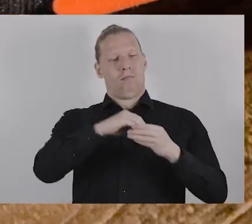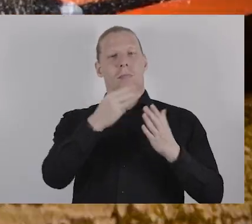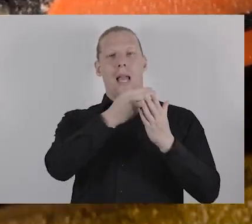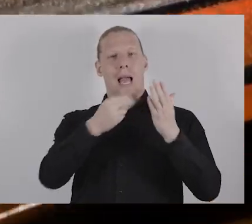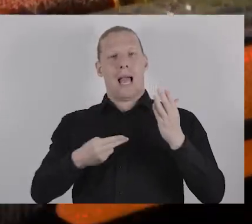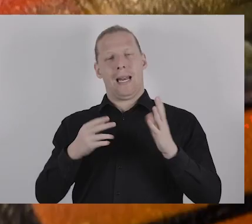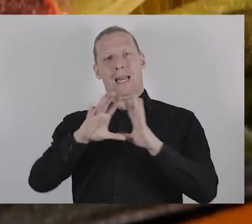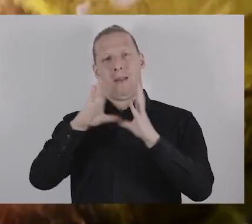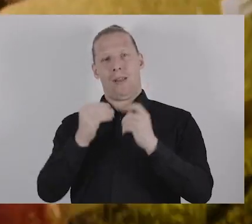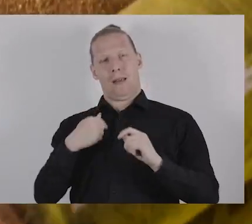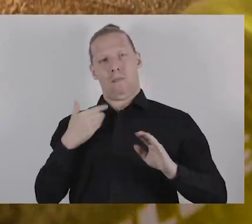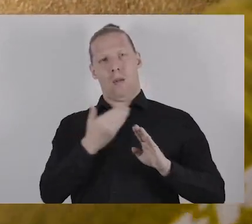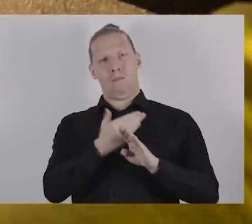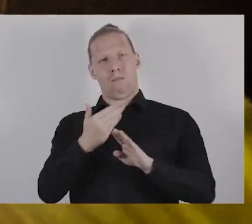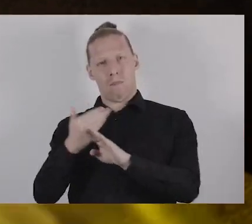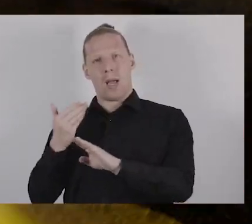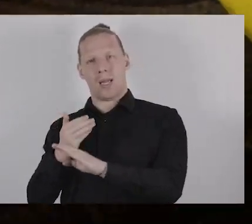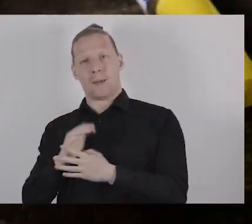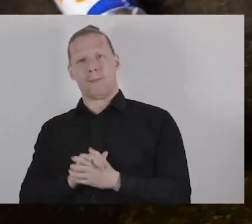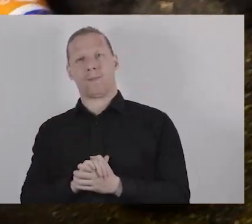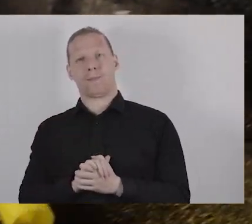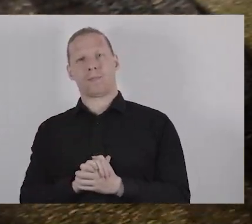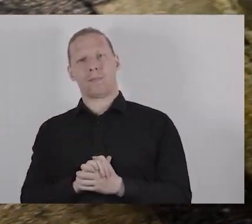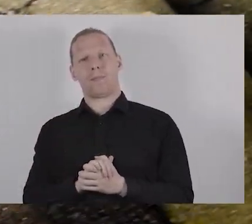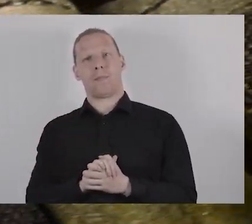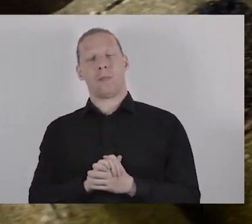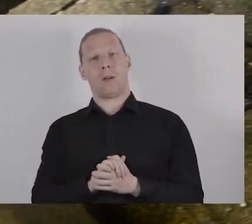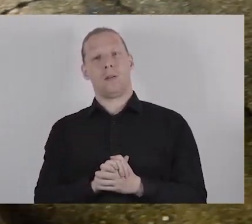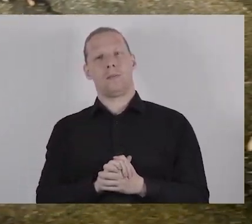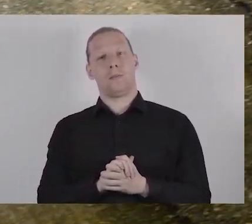always wanting me to incorporate art into everything that I do.